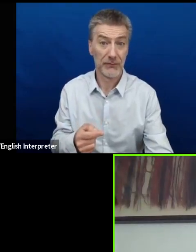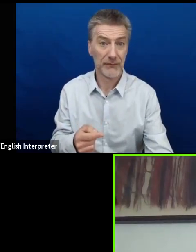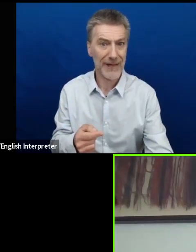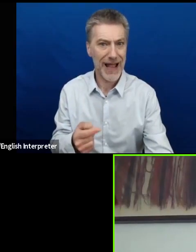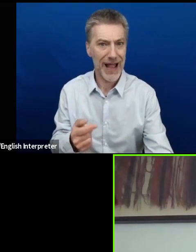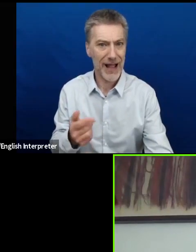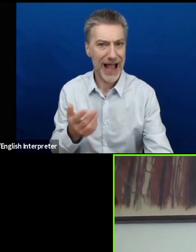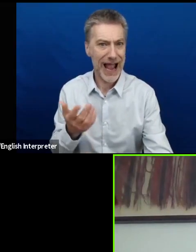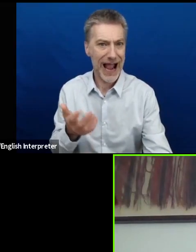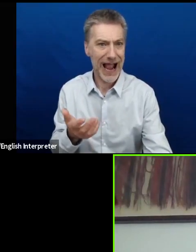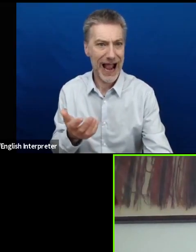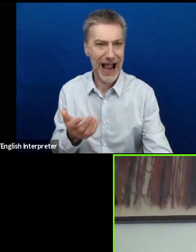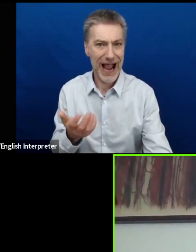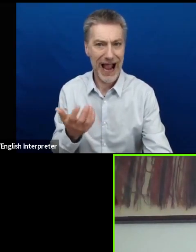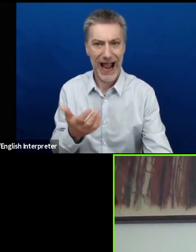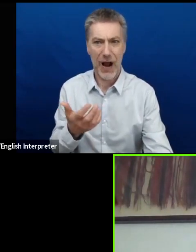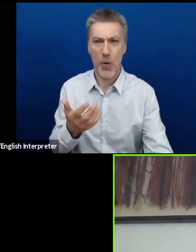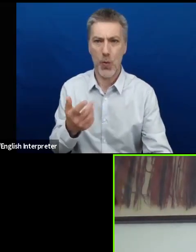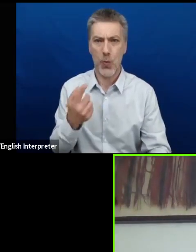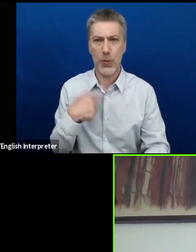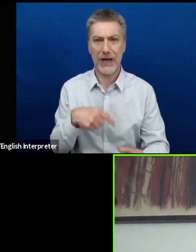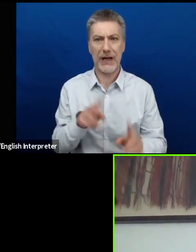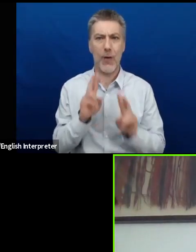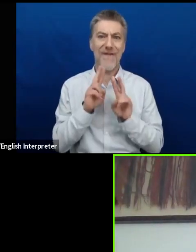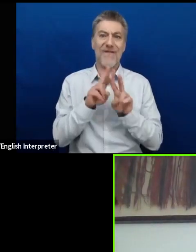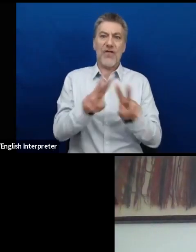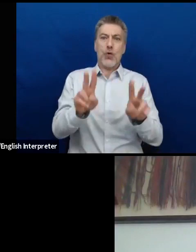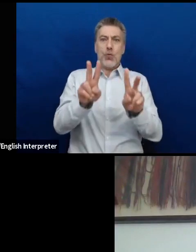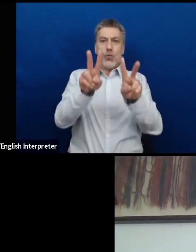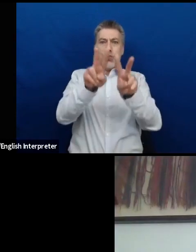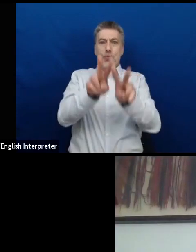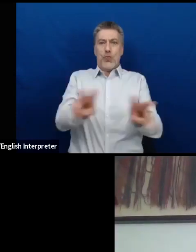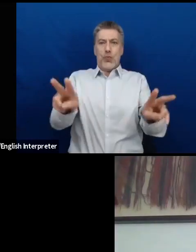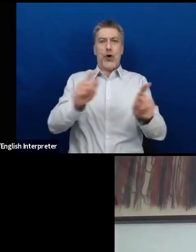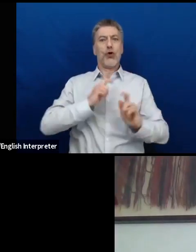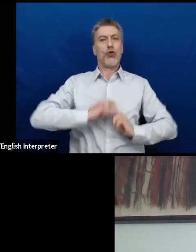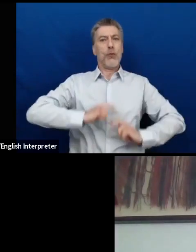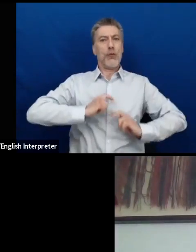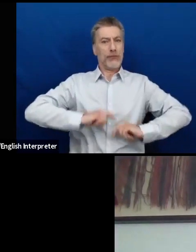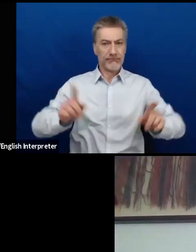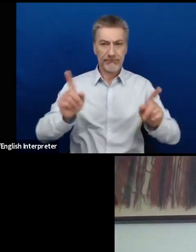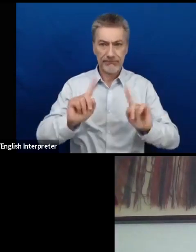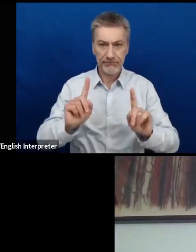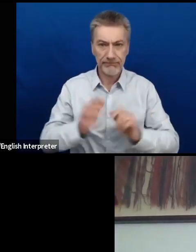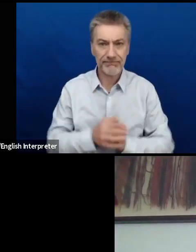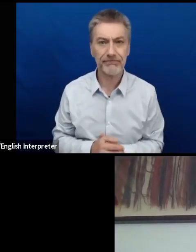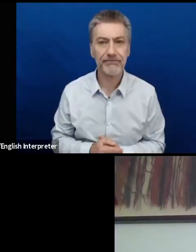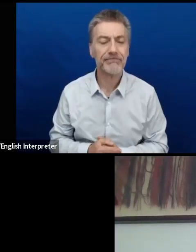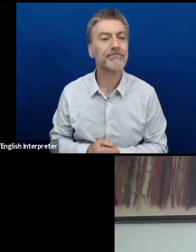as being Sen tynt beings first will be able to